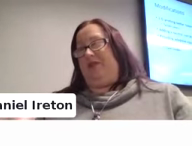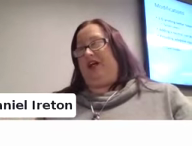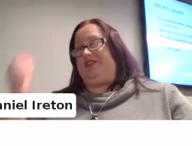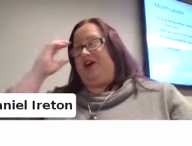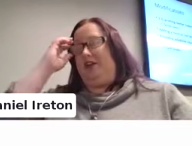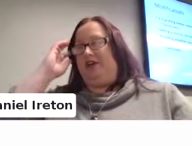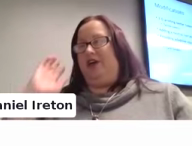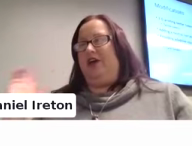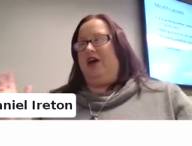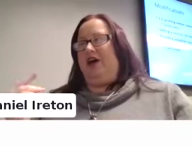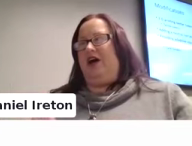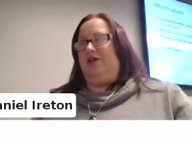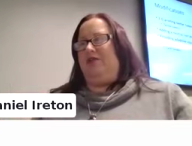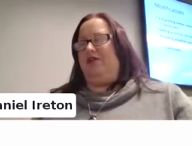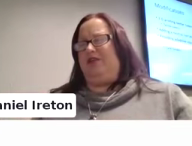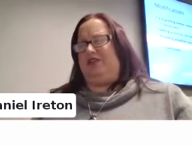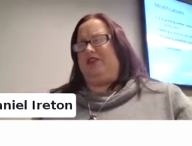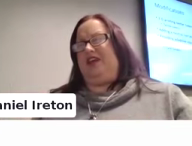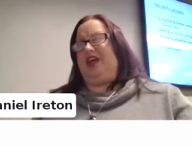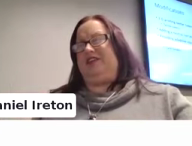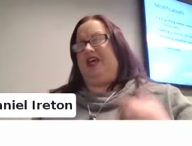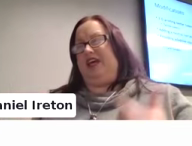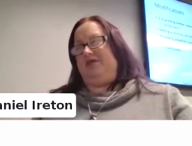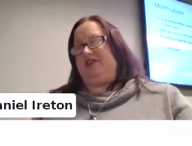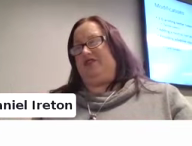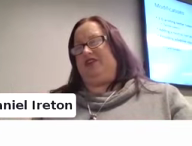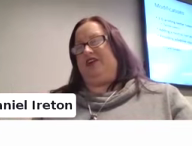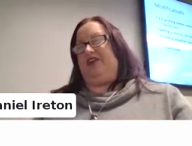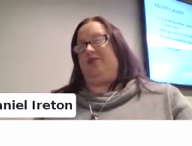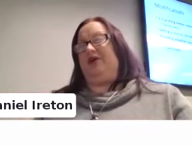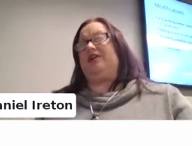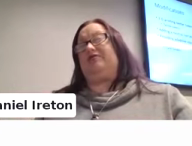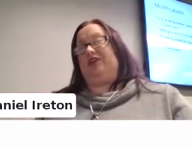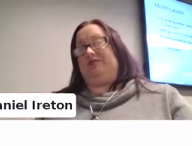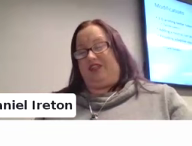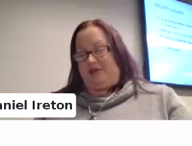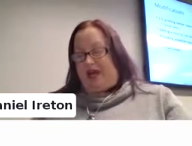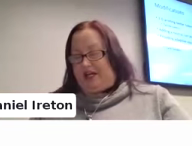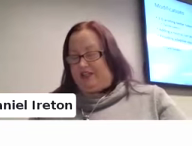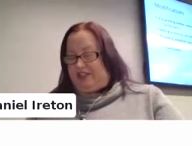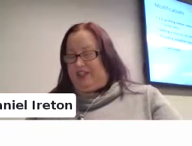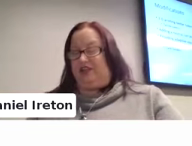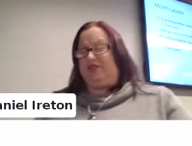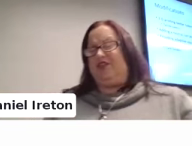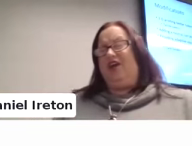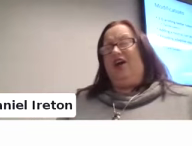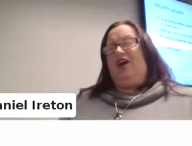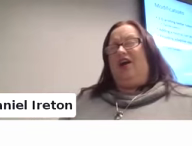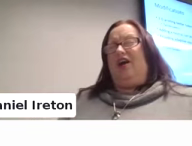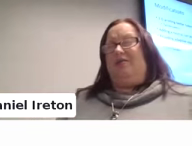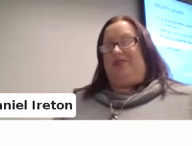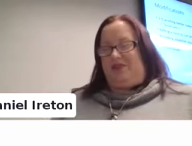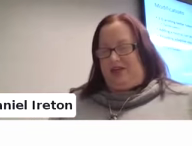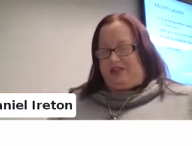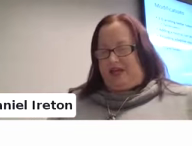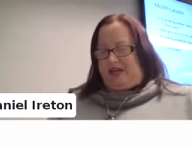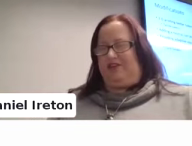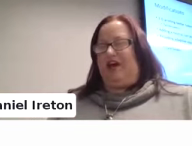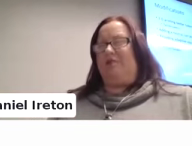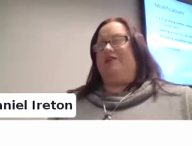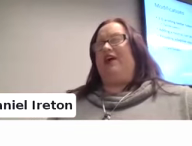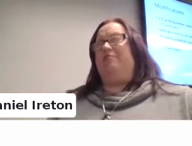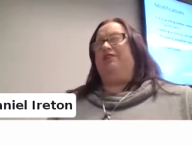We actually have one where everything stood out.